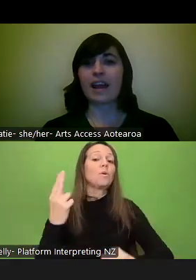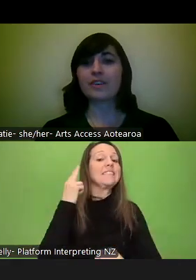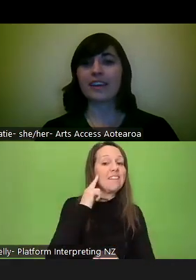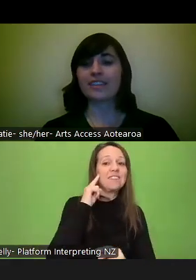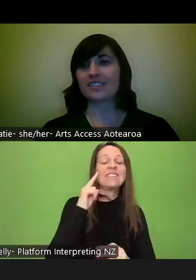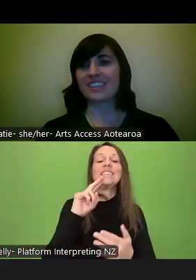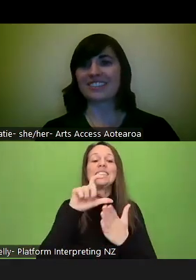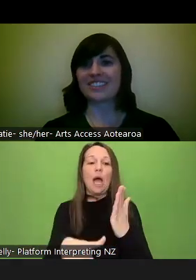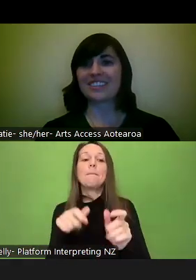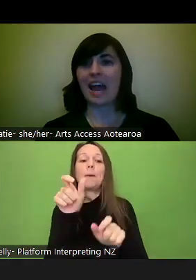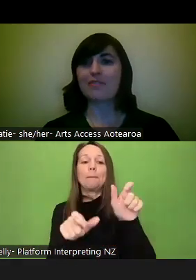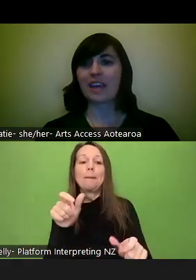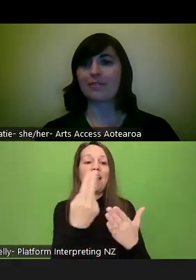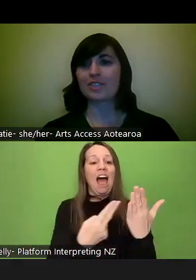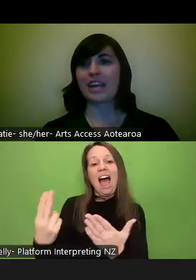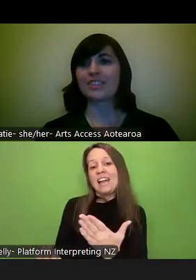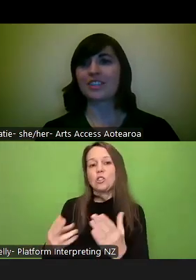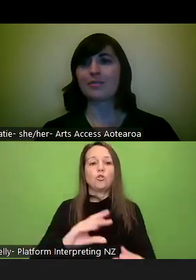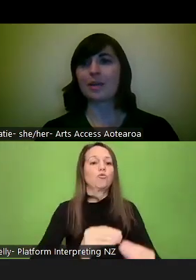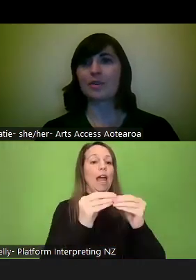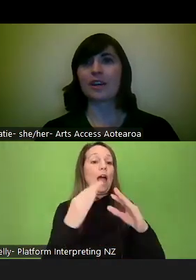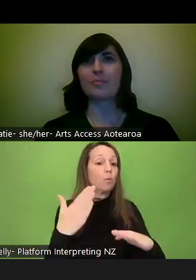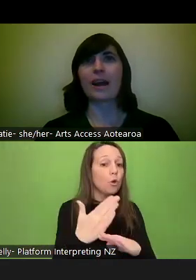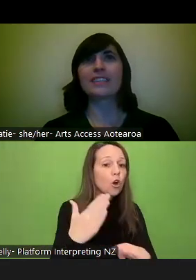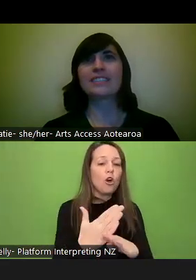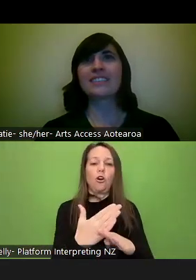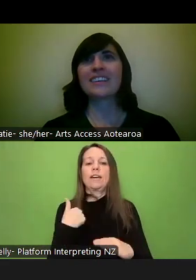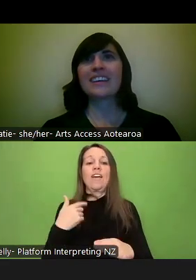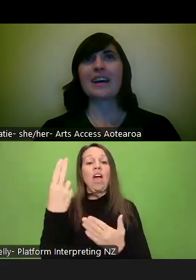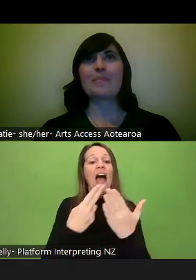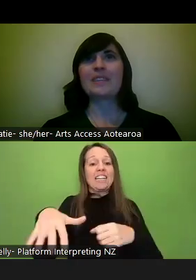navigate the arts sector, advocate for change, and develop creative practice.